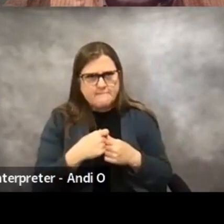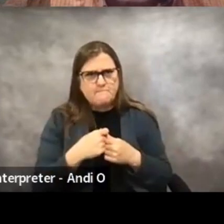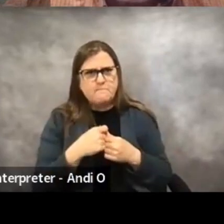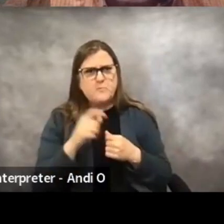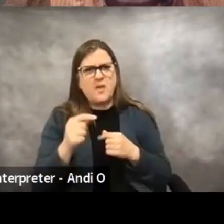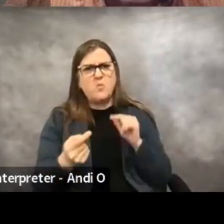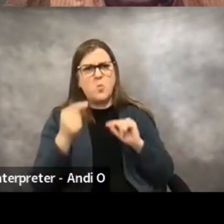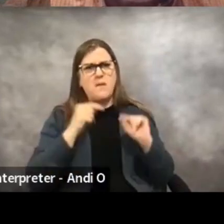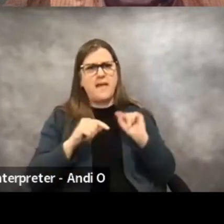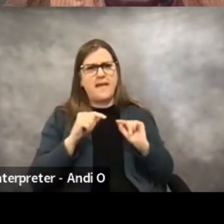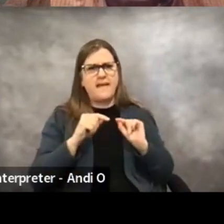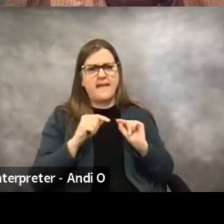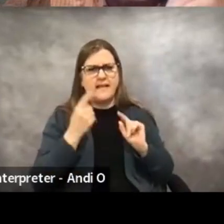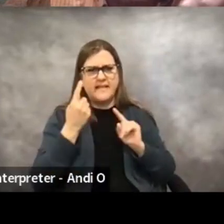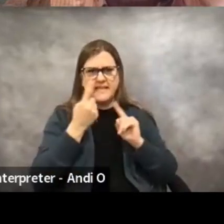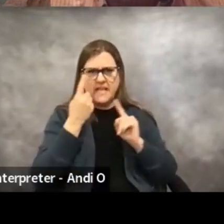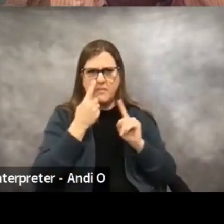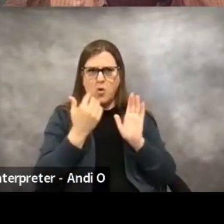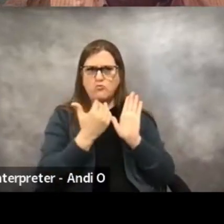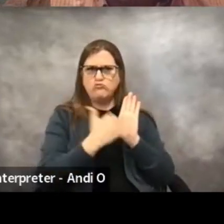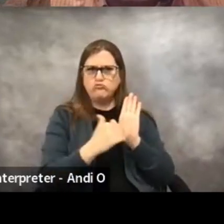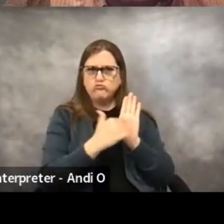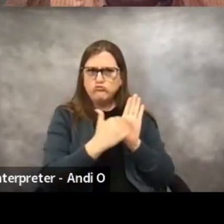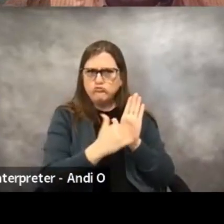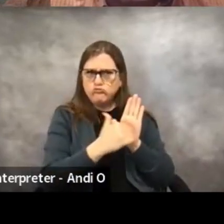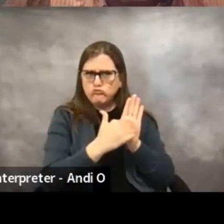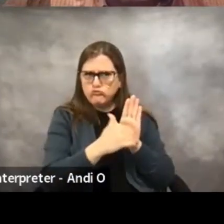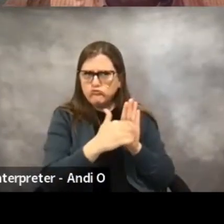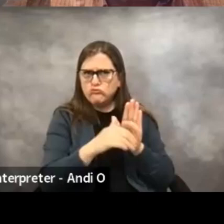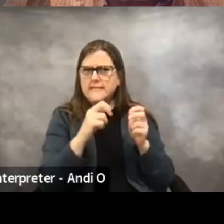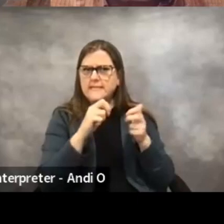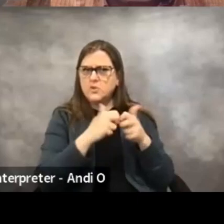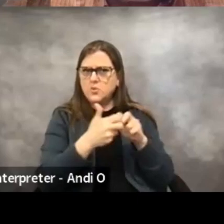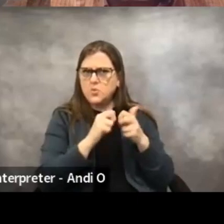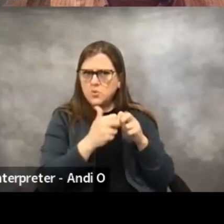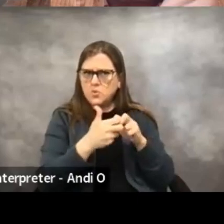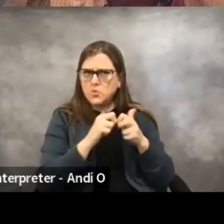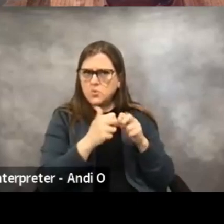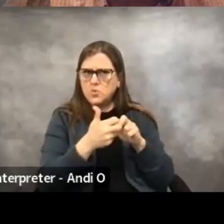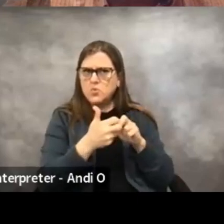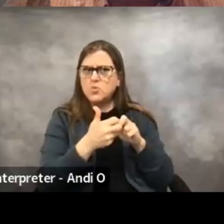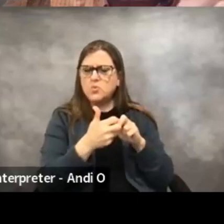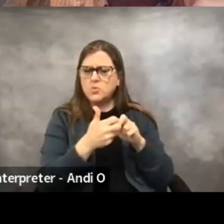about the frequent issues that you work on in that system, that